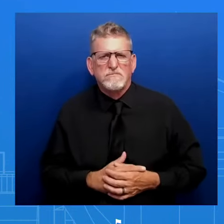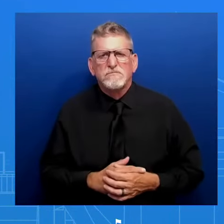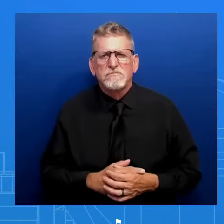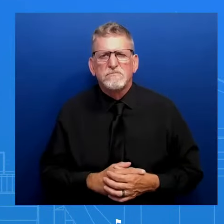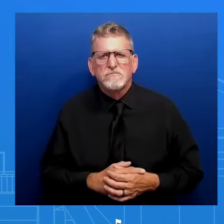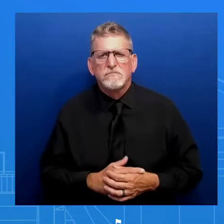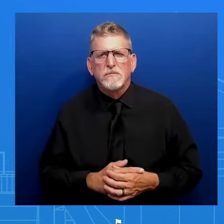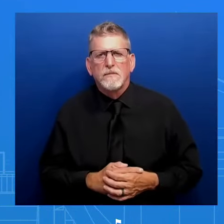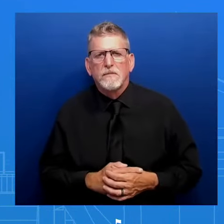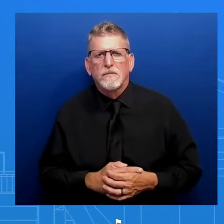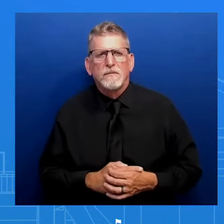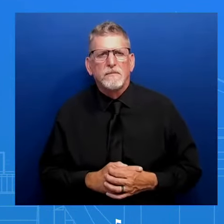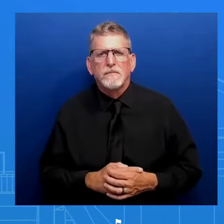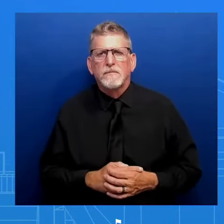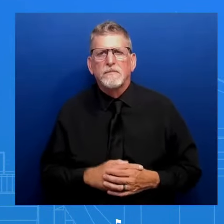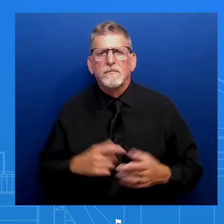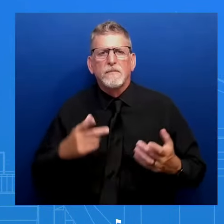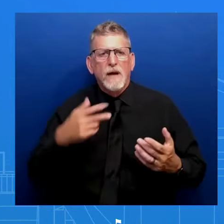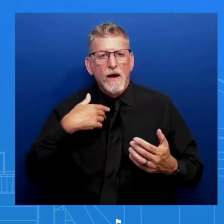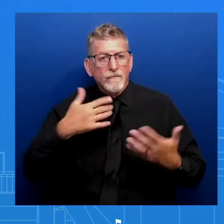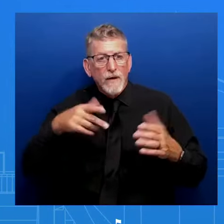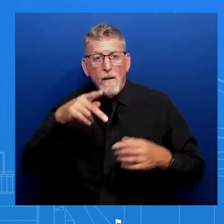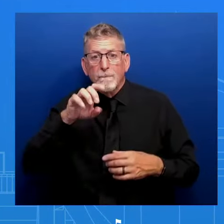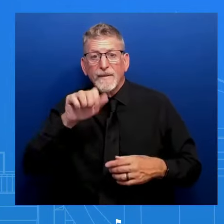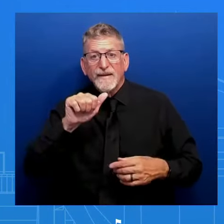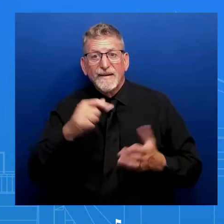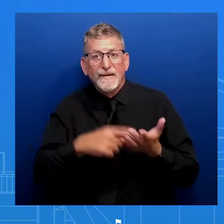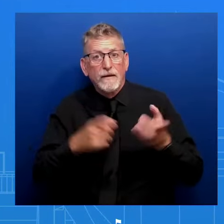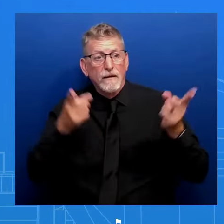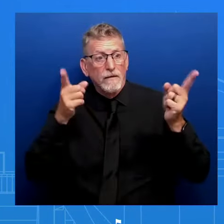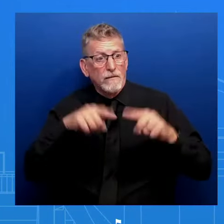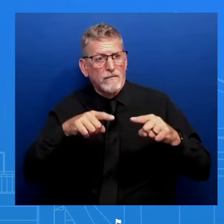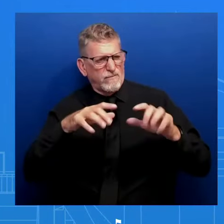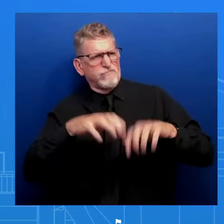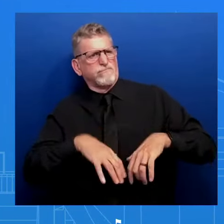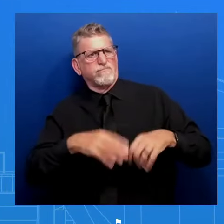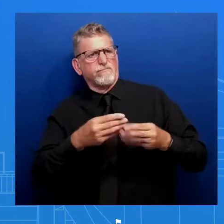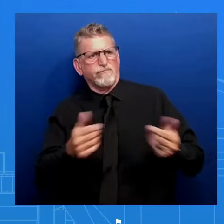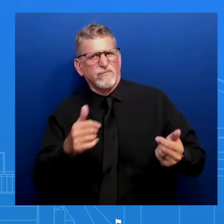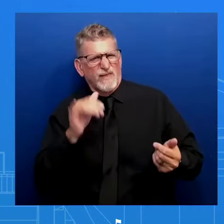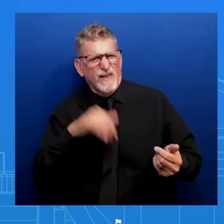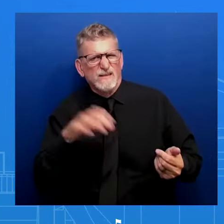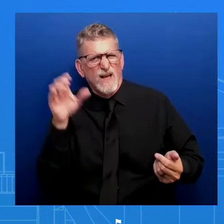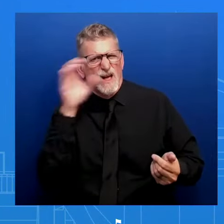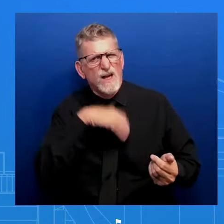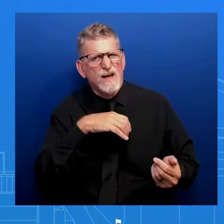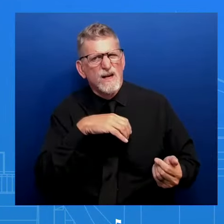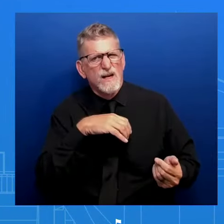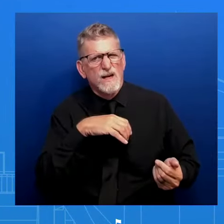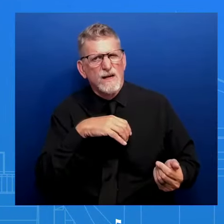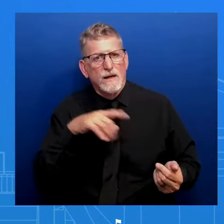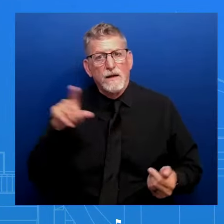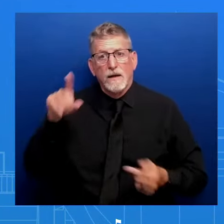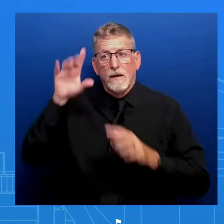Does the President believe that the prosecutors -- the federal prosecutors in this case have acted appropriately and competently?